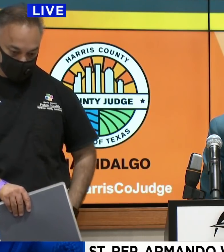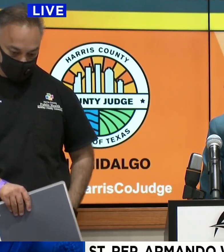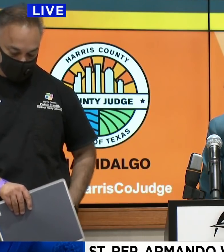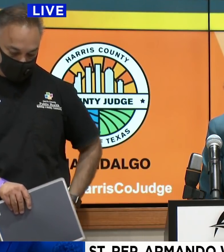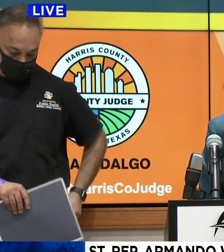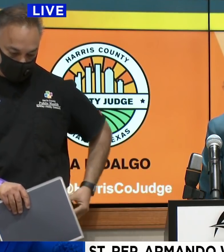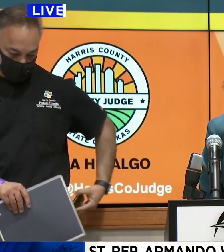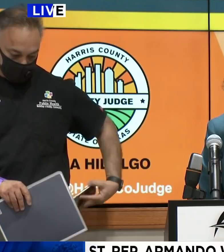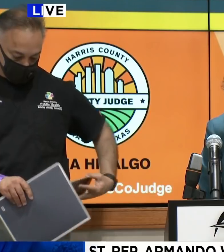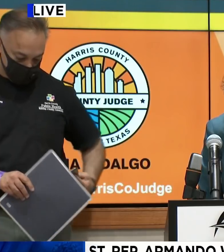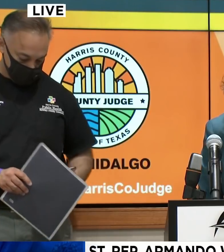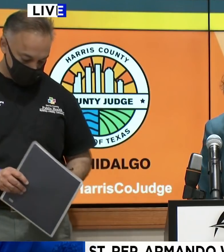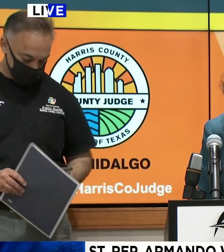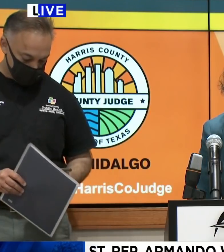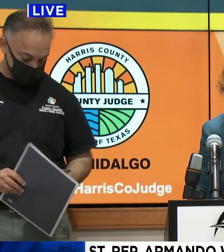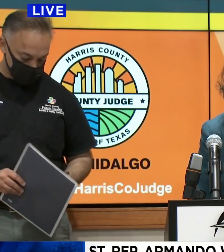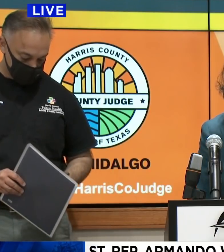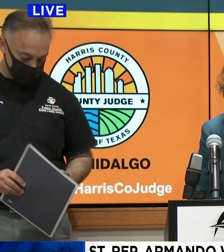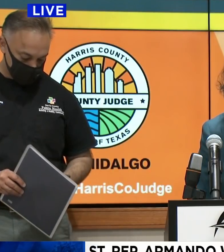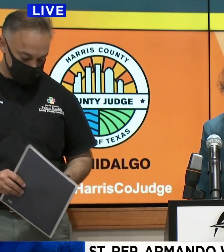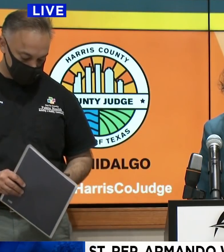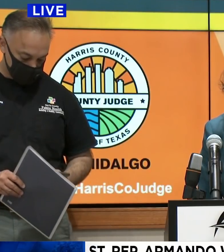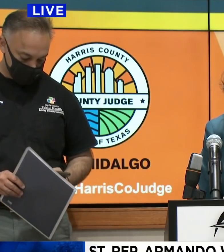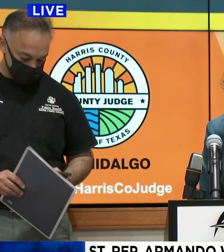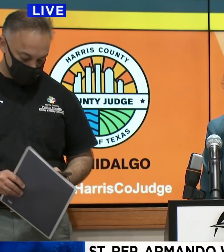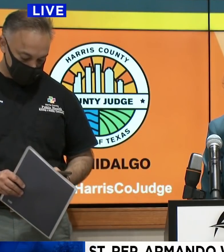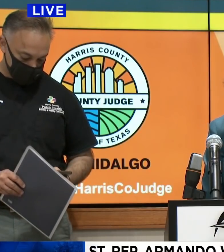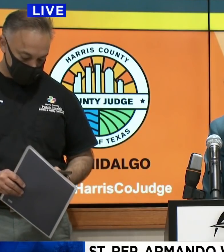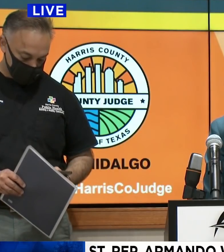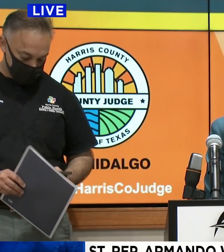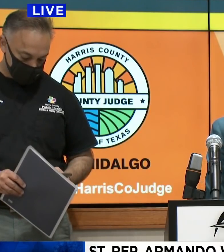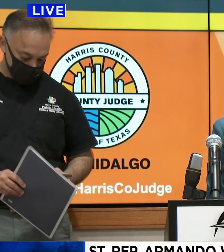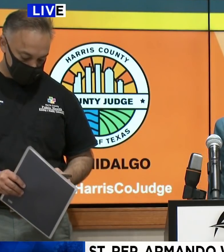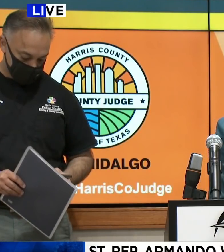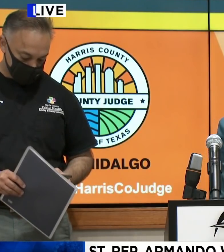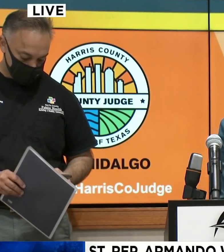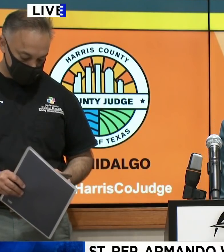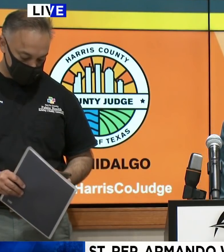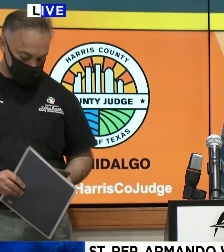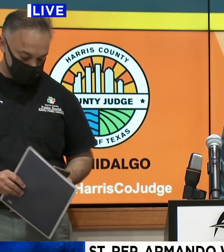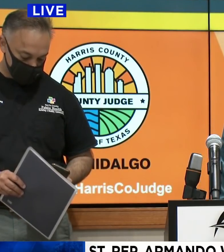in 15 minutes, this is the kind of testing that local leaders of testing that local leaders and and leaders and and leaders on our state level want to see